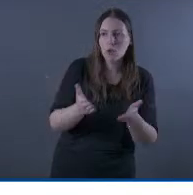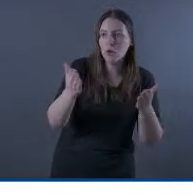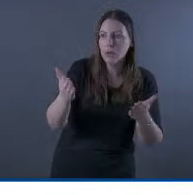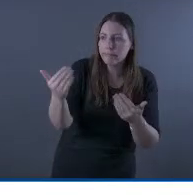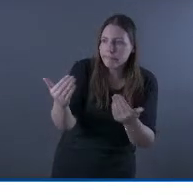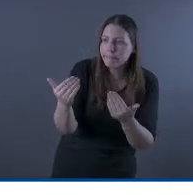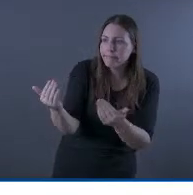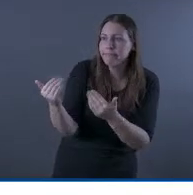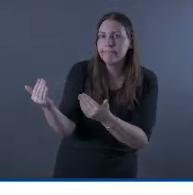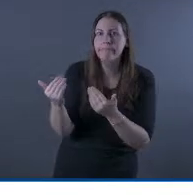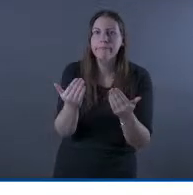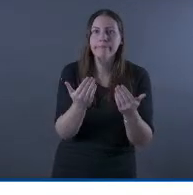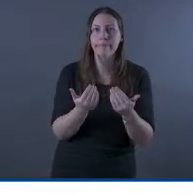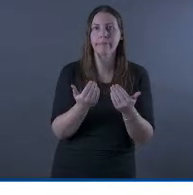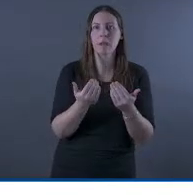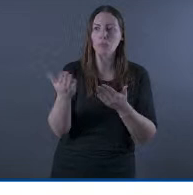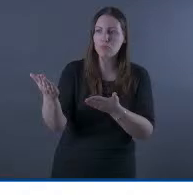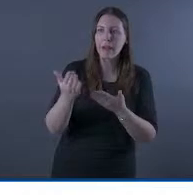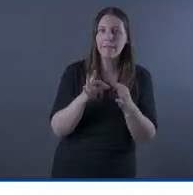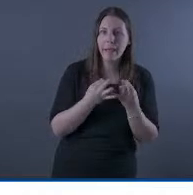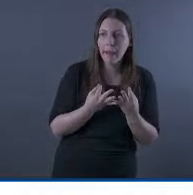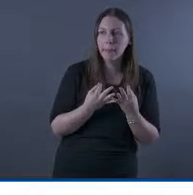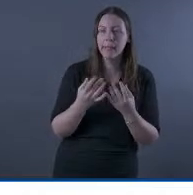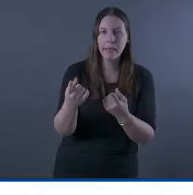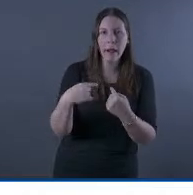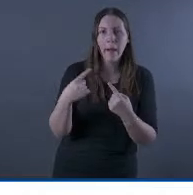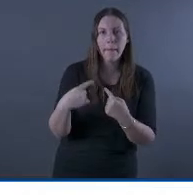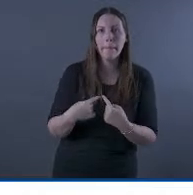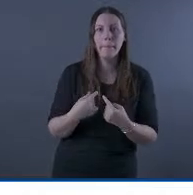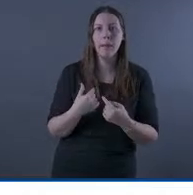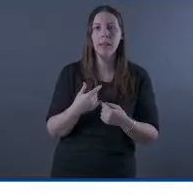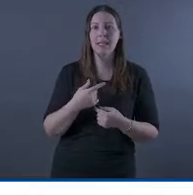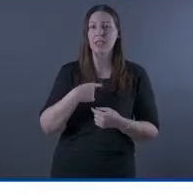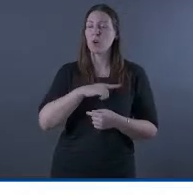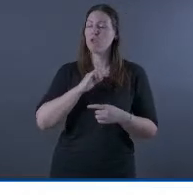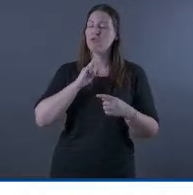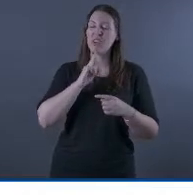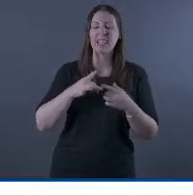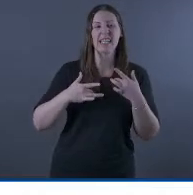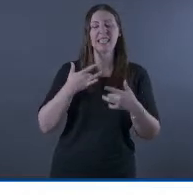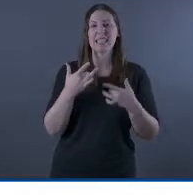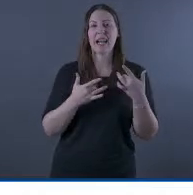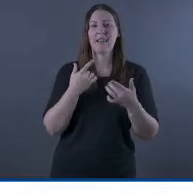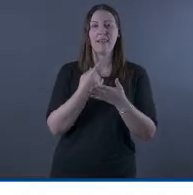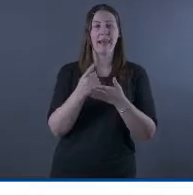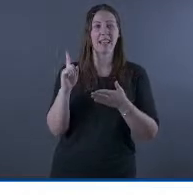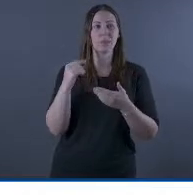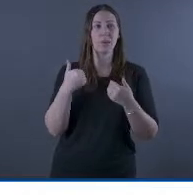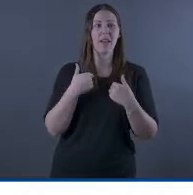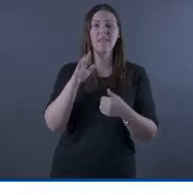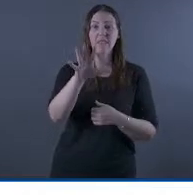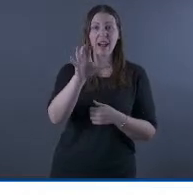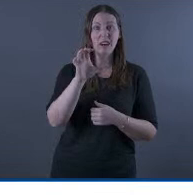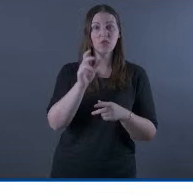Last week we had over 500 people from those groups come through and we're continuing that and committed to continuing to work